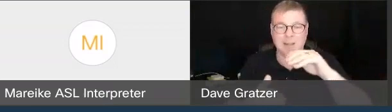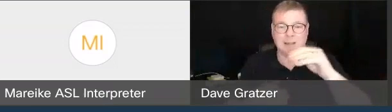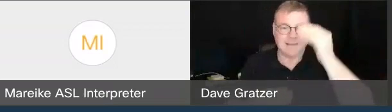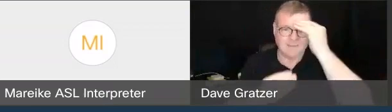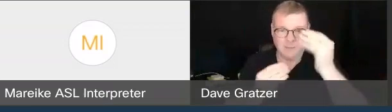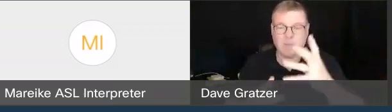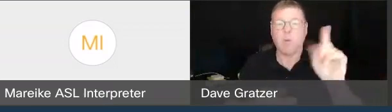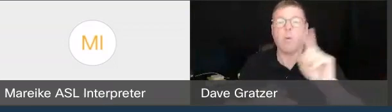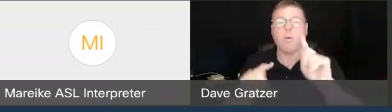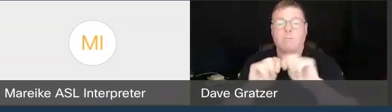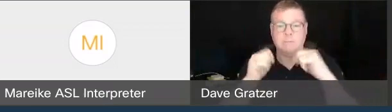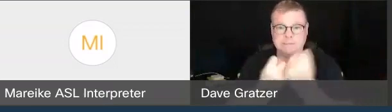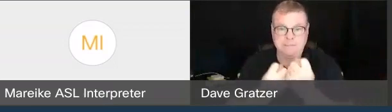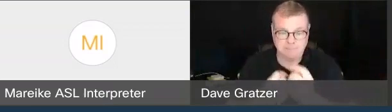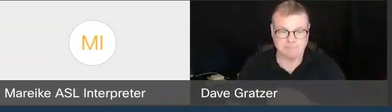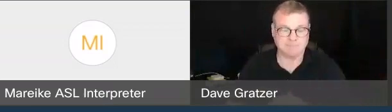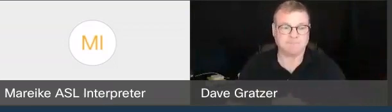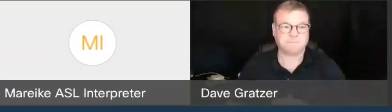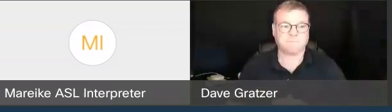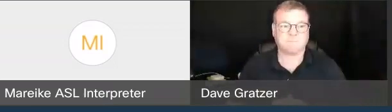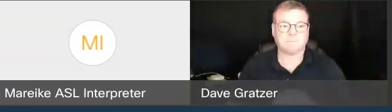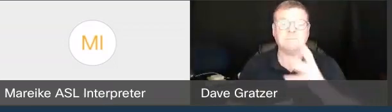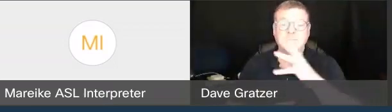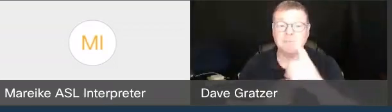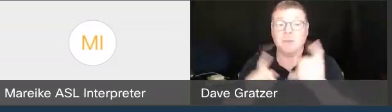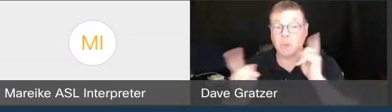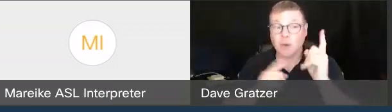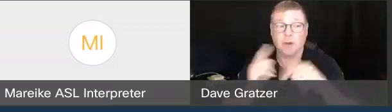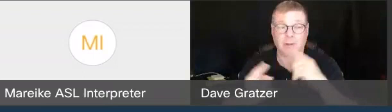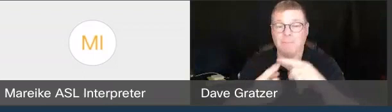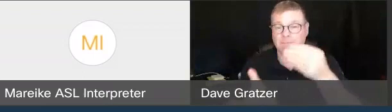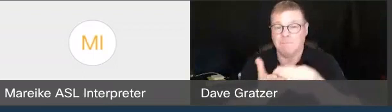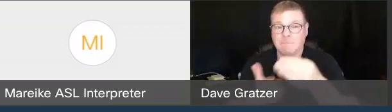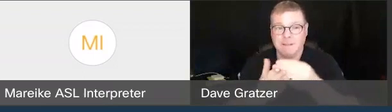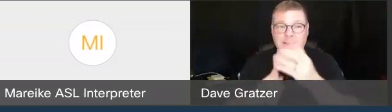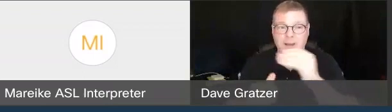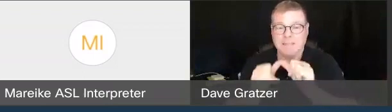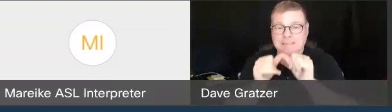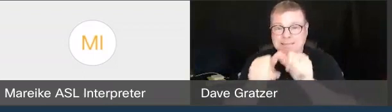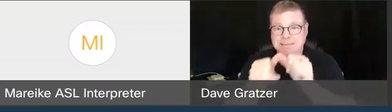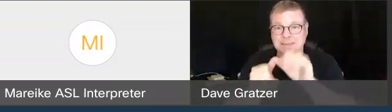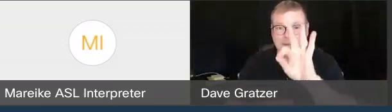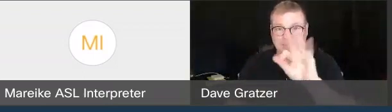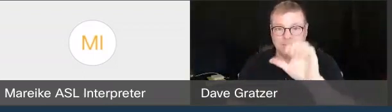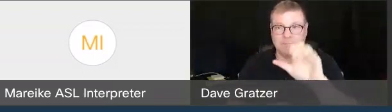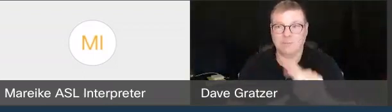are located. And you've heard quite a bit about financing and sustaining FACT , a lot of these